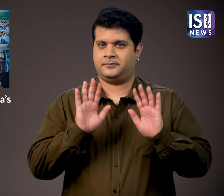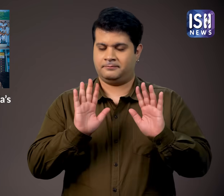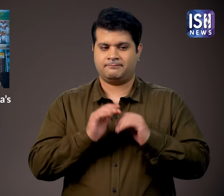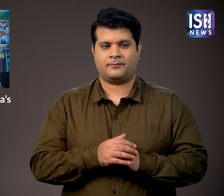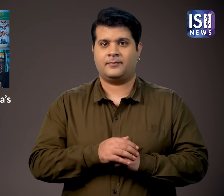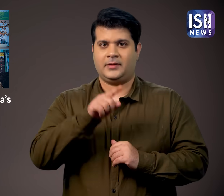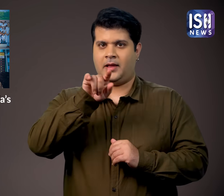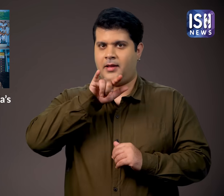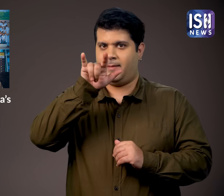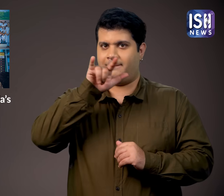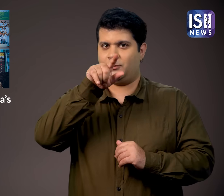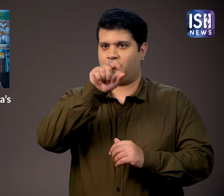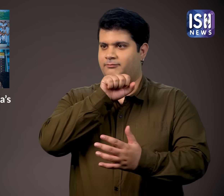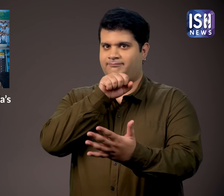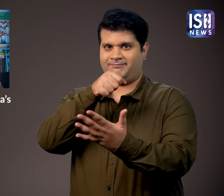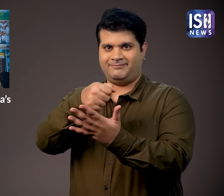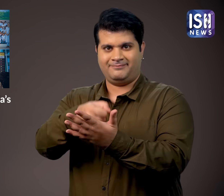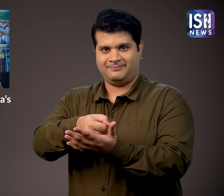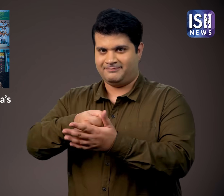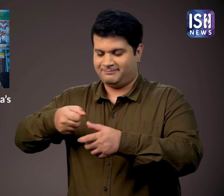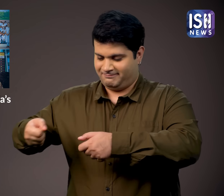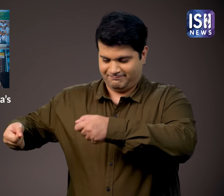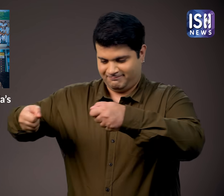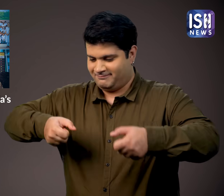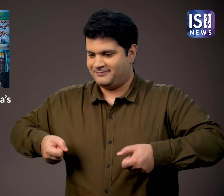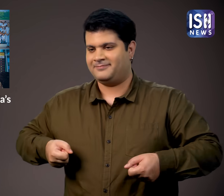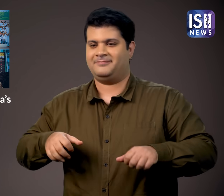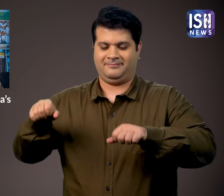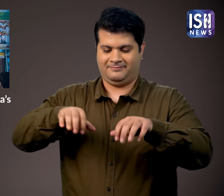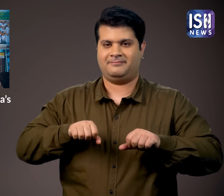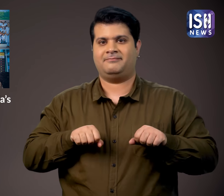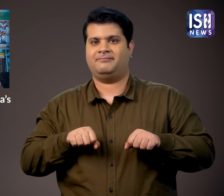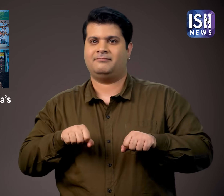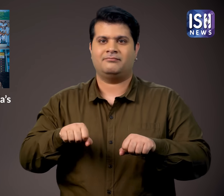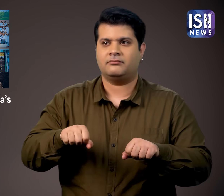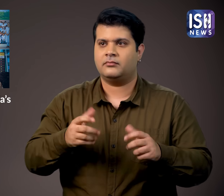Imagine you reach at the airport, and